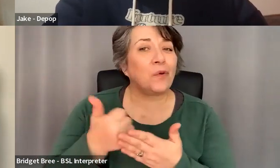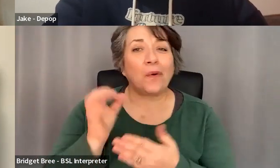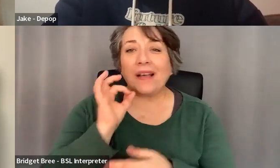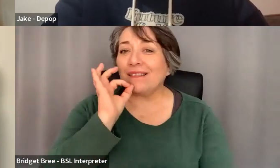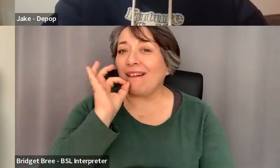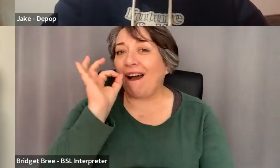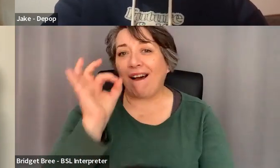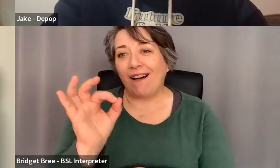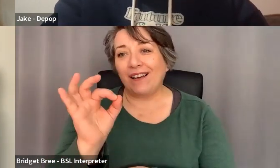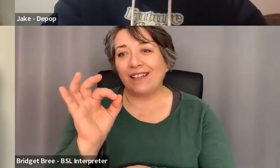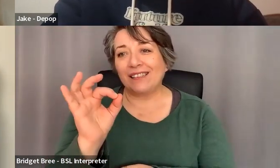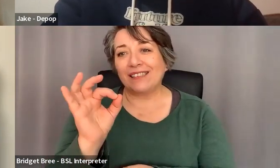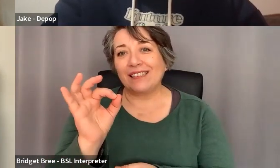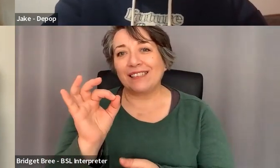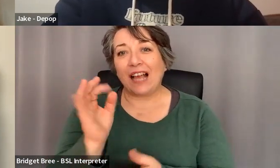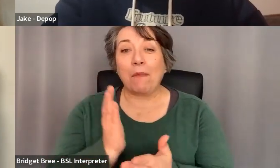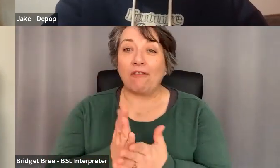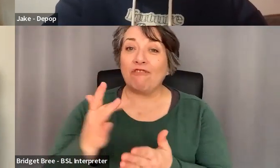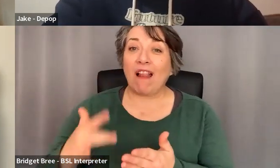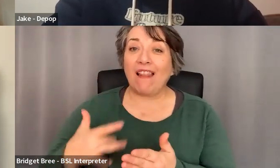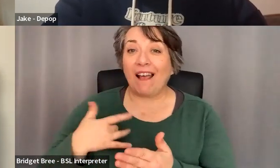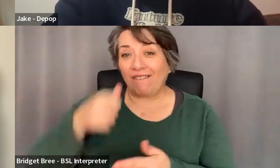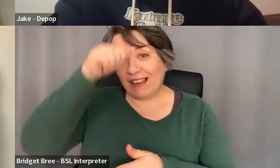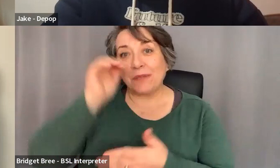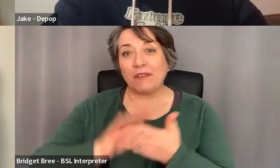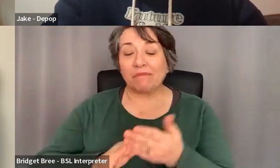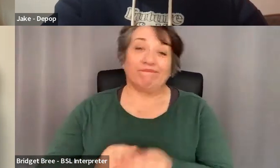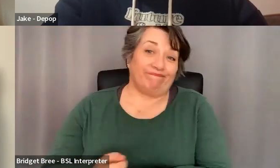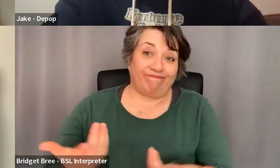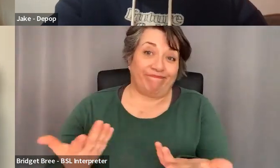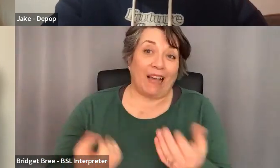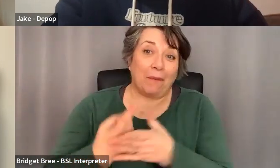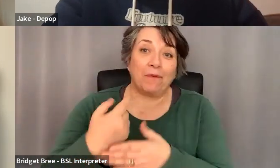My personal advice is ask. And my actual real life is experiences. It happens so definitely. Real-life experience is it happens, definitely.